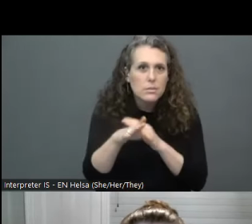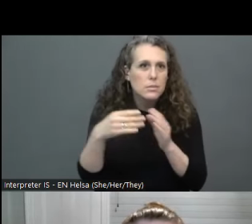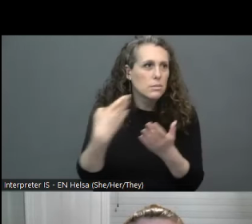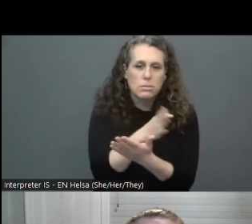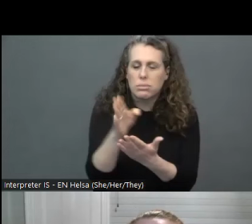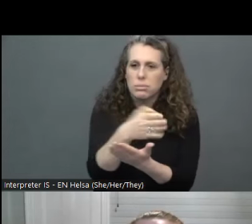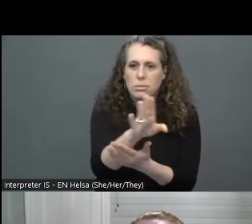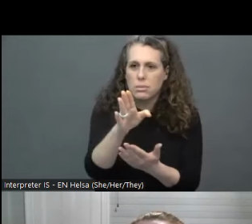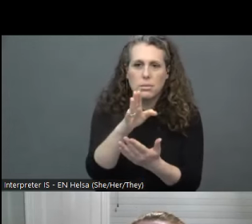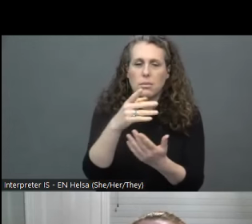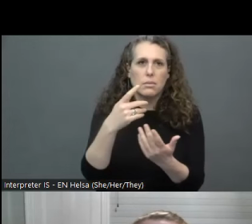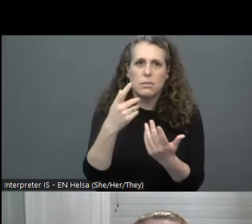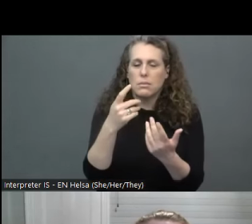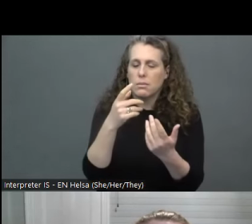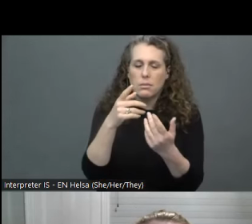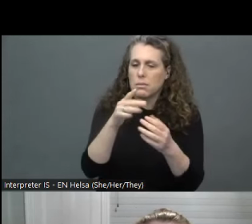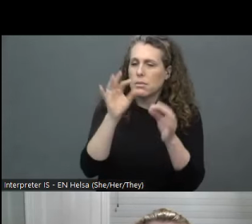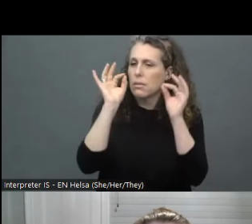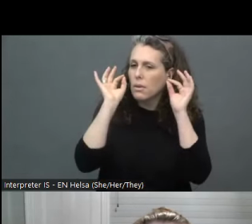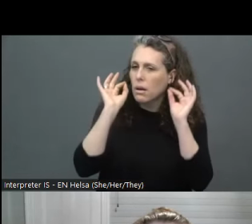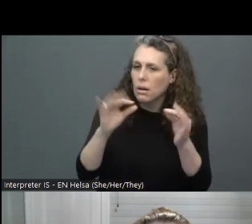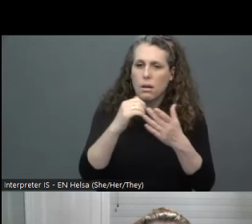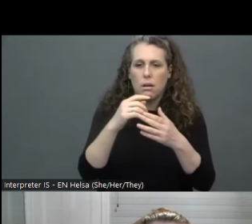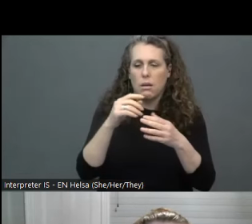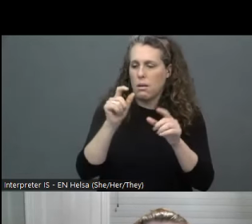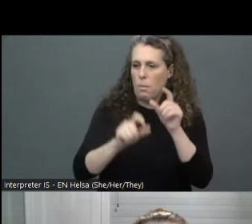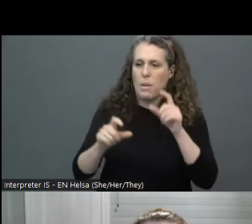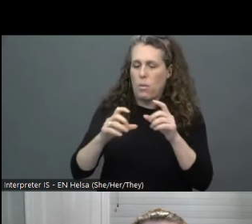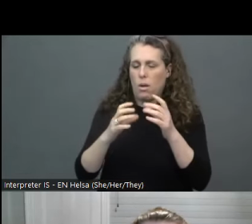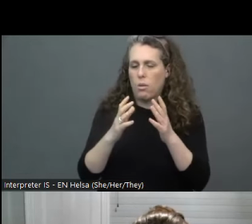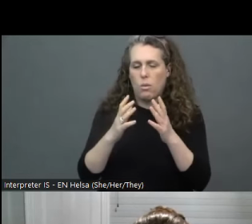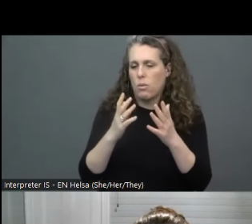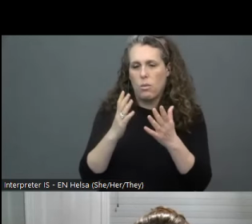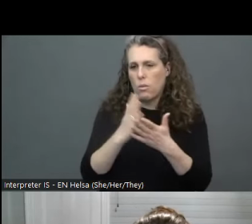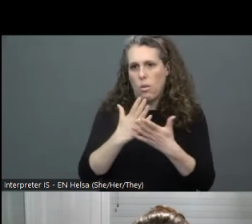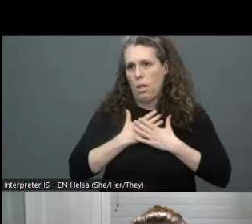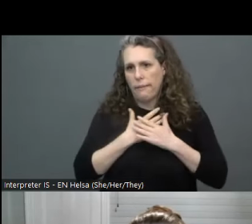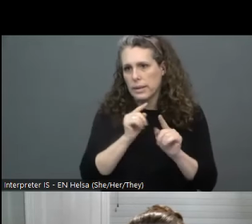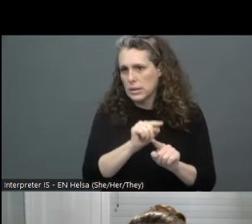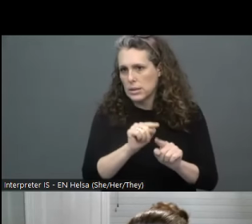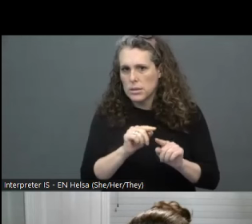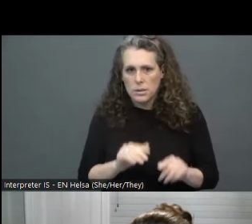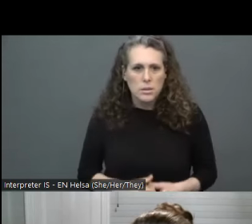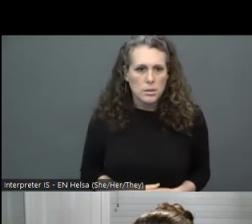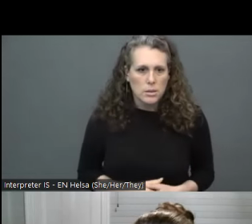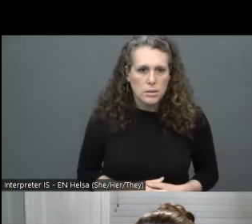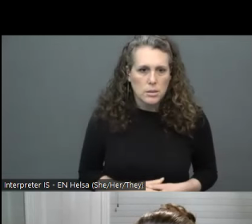this person could be really valuable. Also in this space, it is recommended that we start to develop